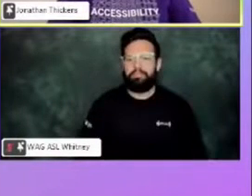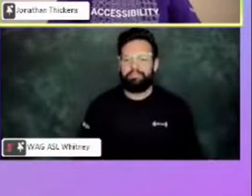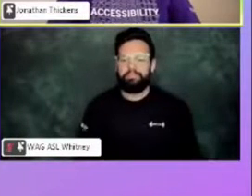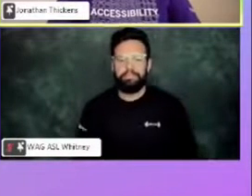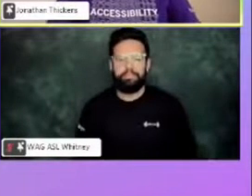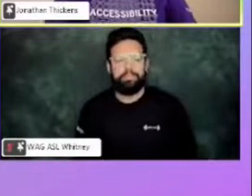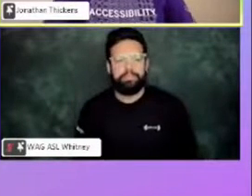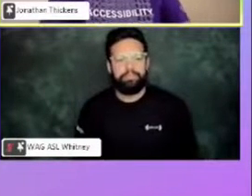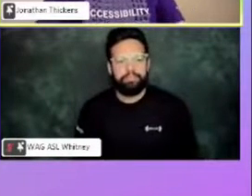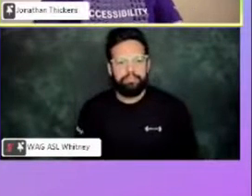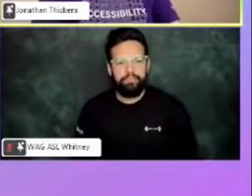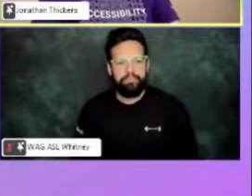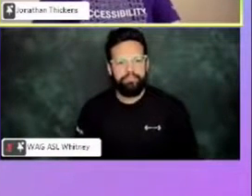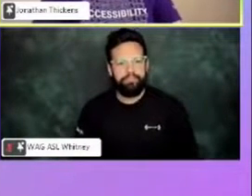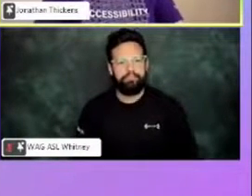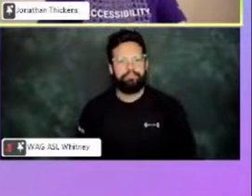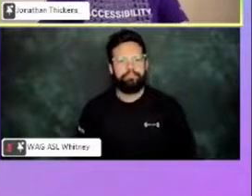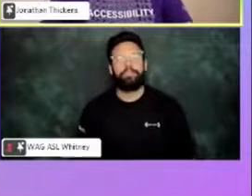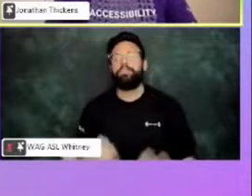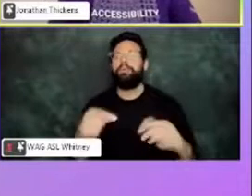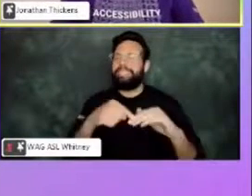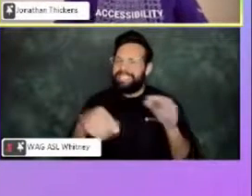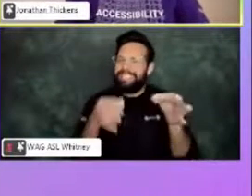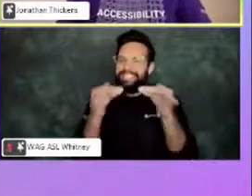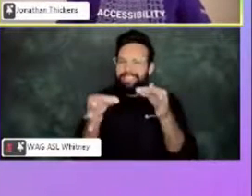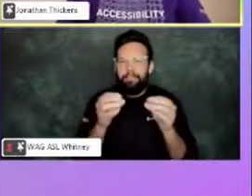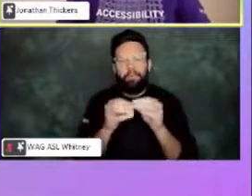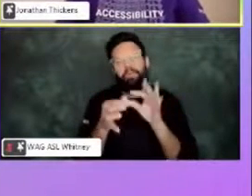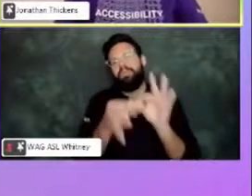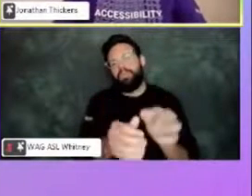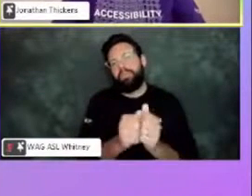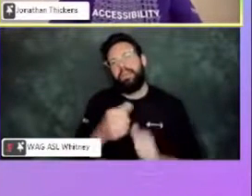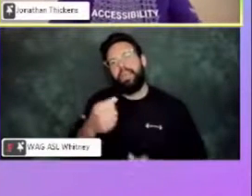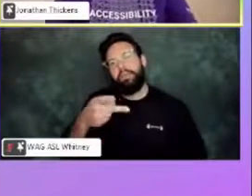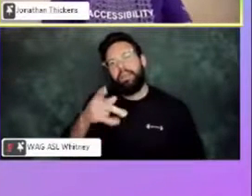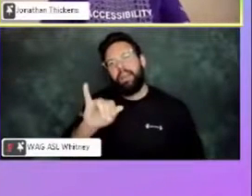Getting into the details of the API a little bit more, I'm sure some of you are wondering if the implementation